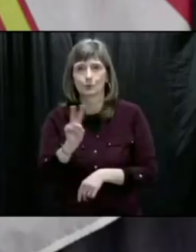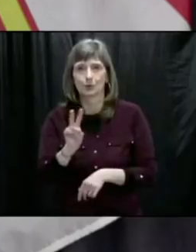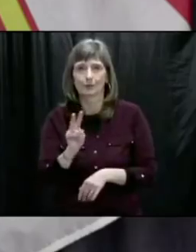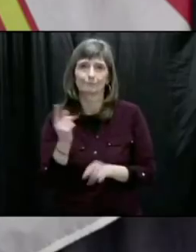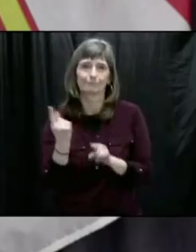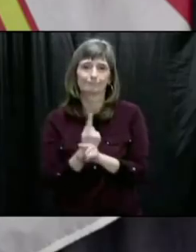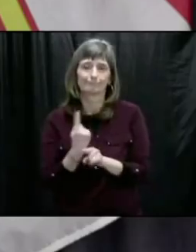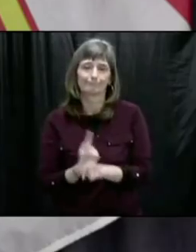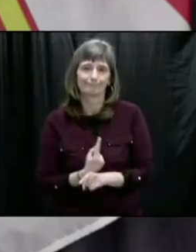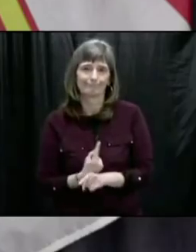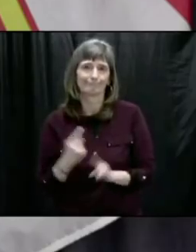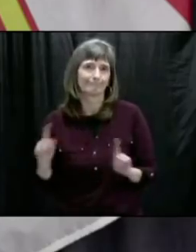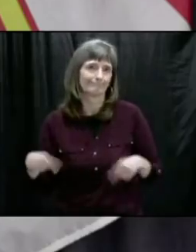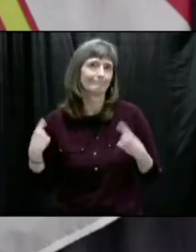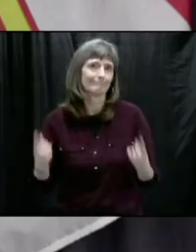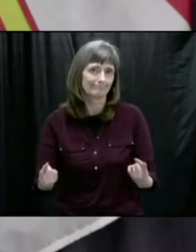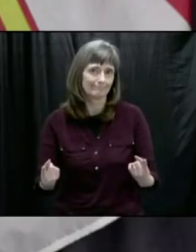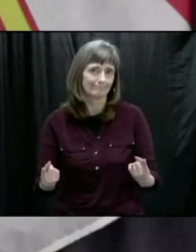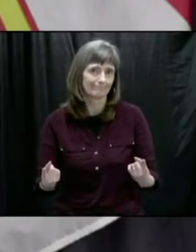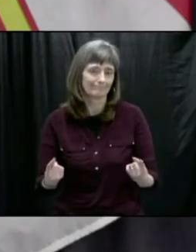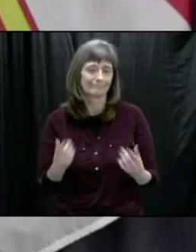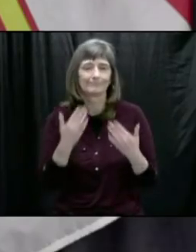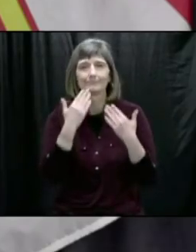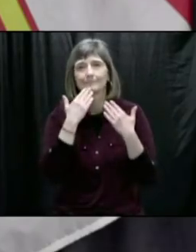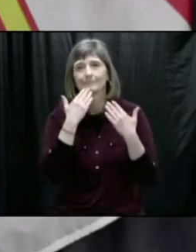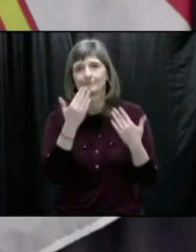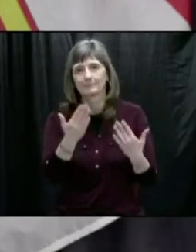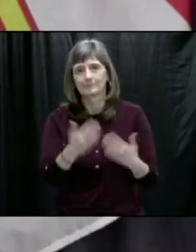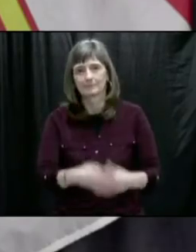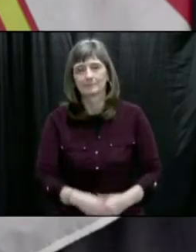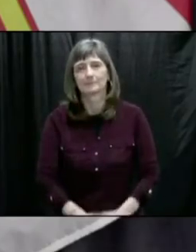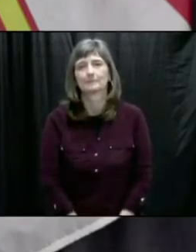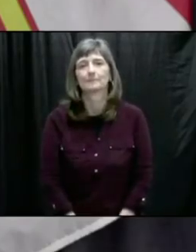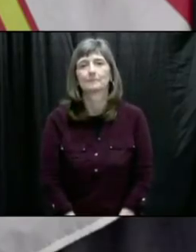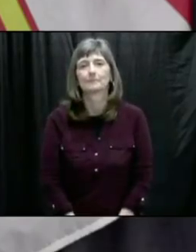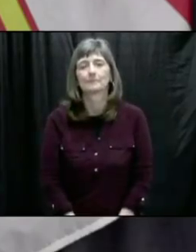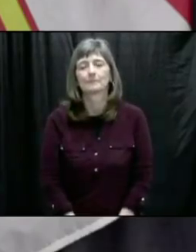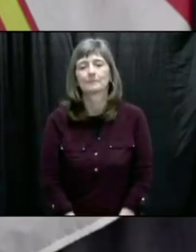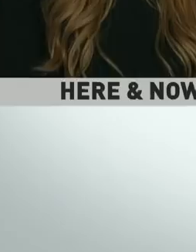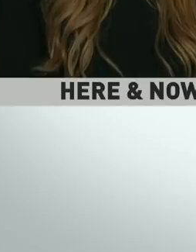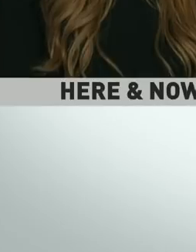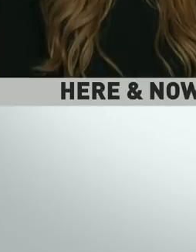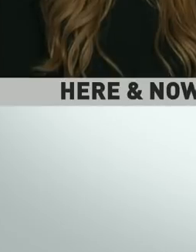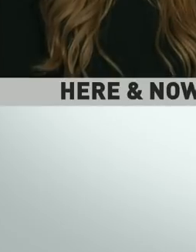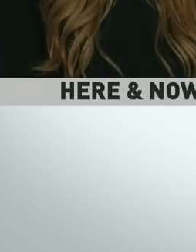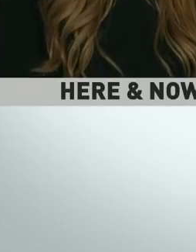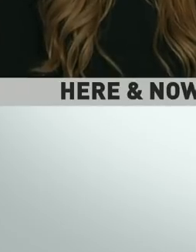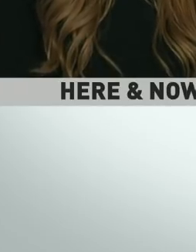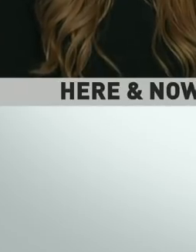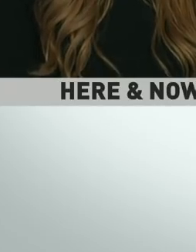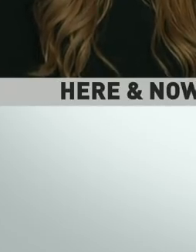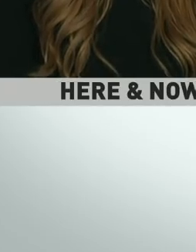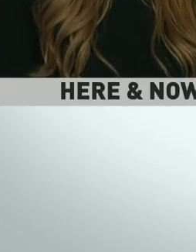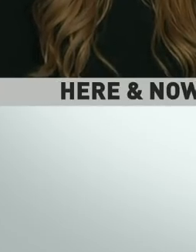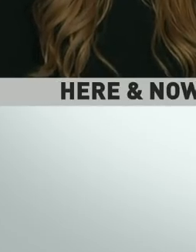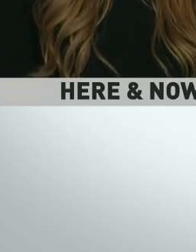WILL BE A REGULAR BRIEFING AT